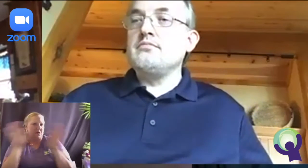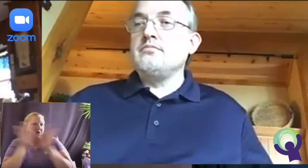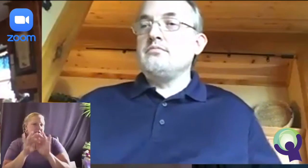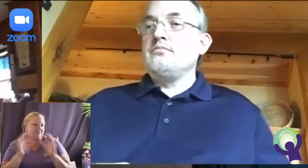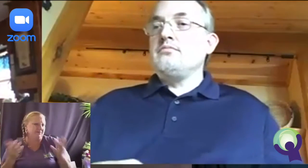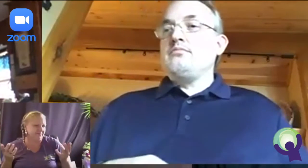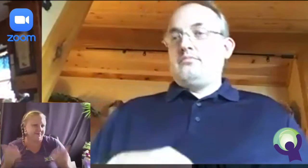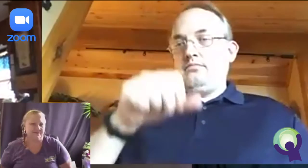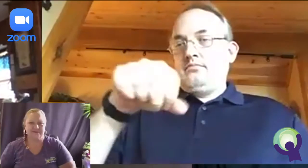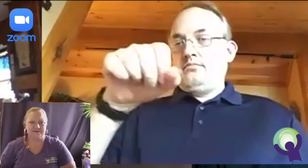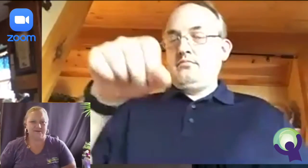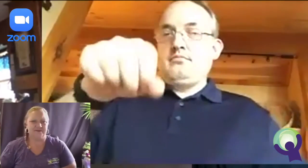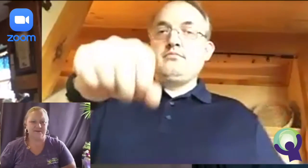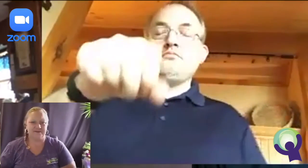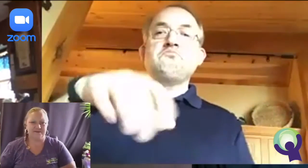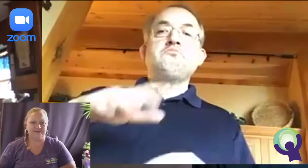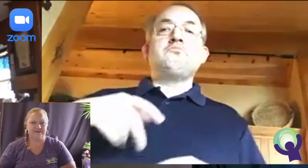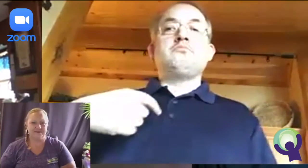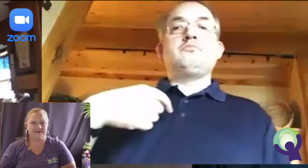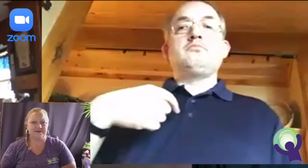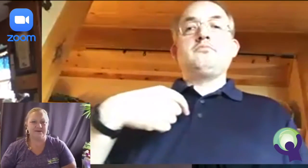watching now who are Deaf, Hard of Hearing or Deafblind, what kind of advice would you give?